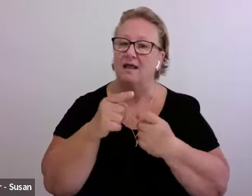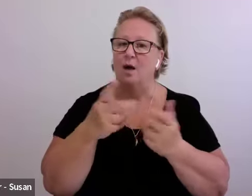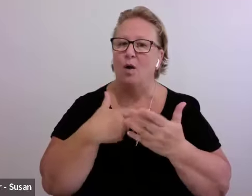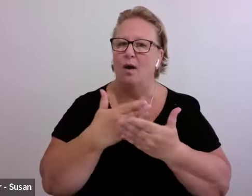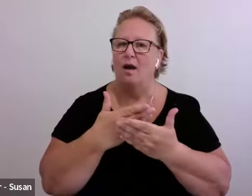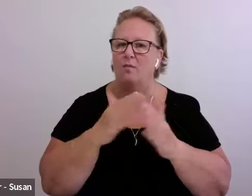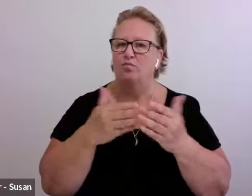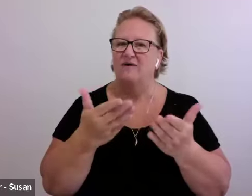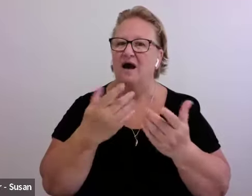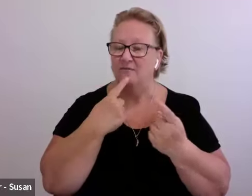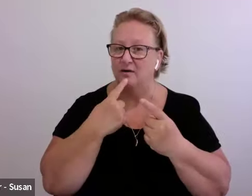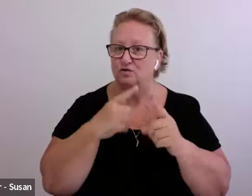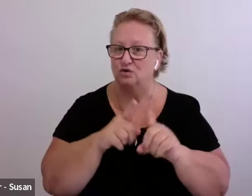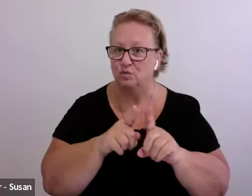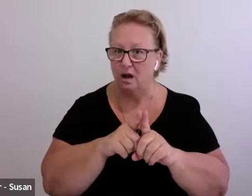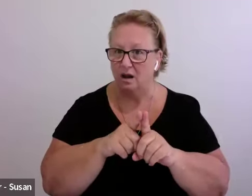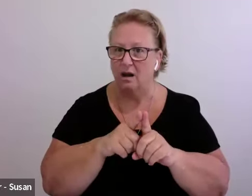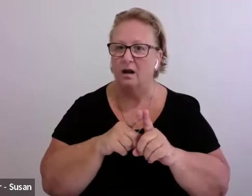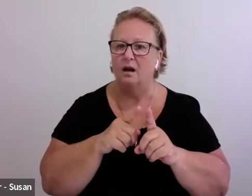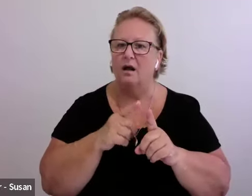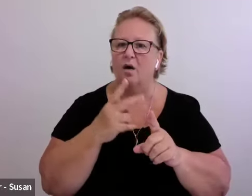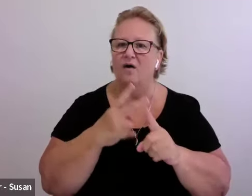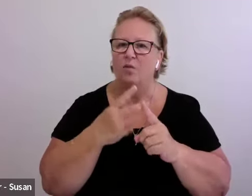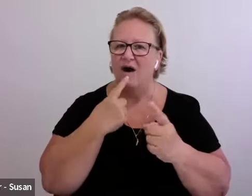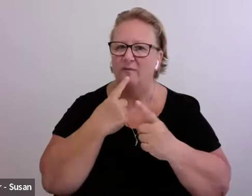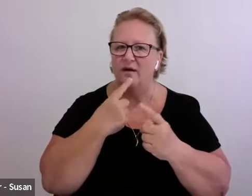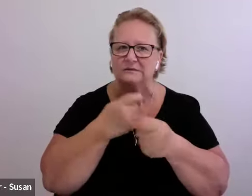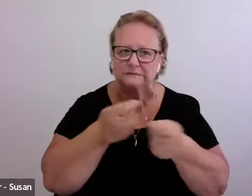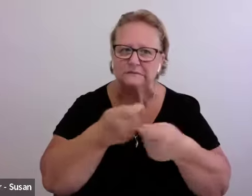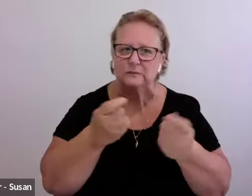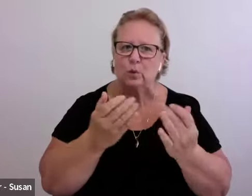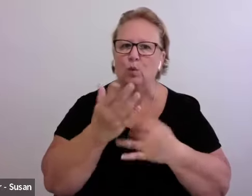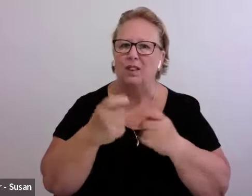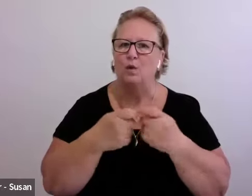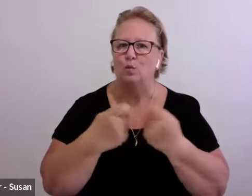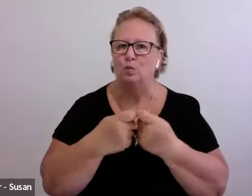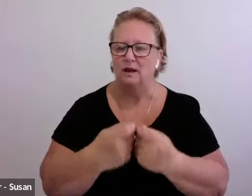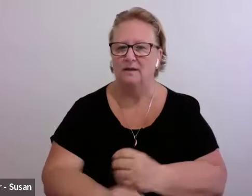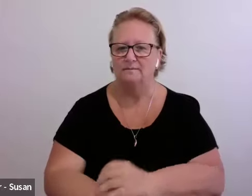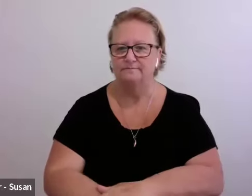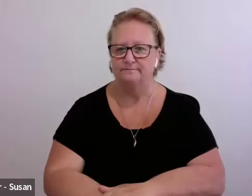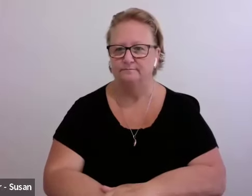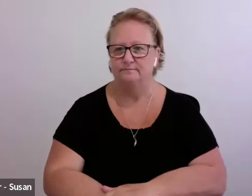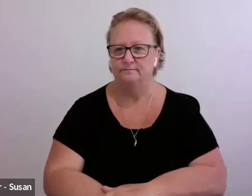Disability Research Collection , and please do subscribe to our newsletter because that' s where we provide information